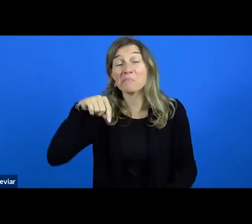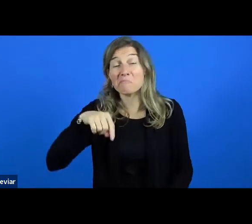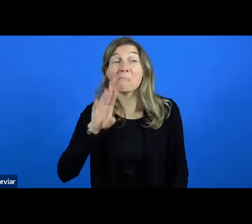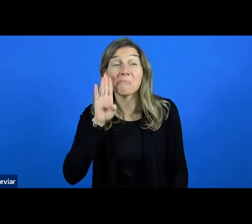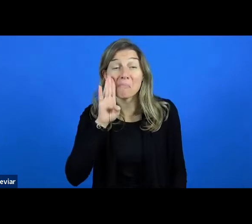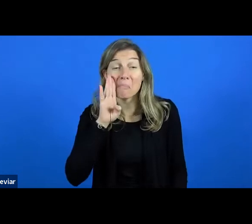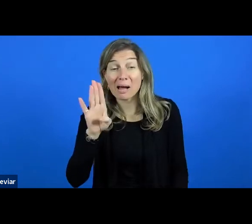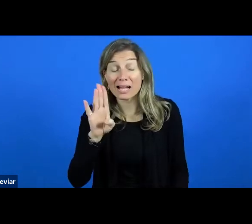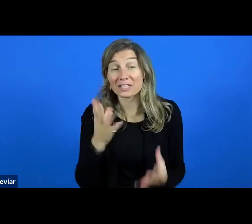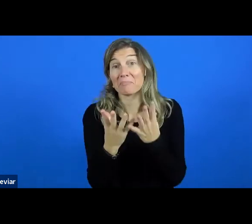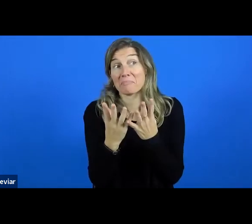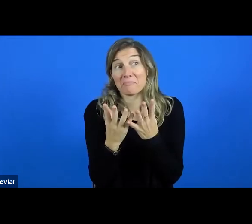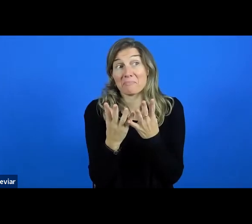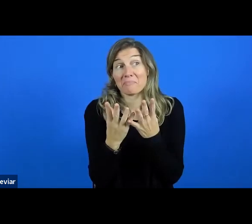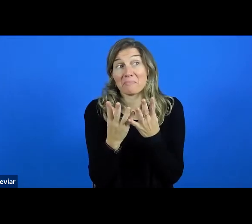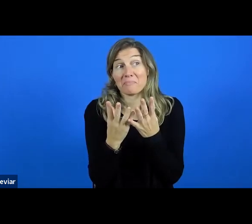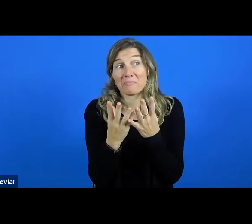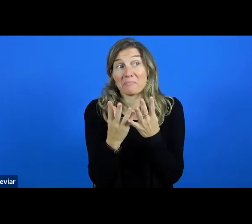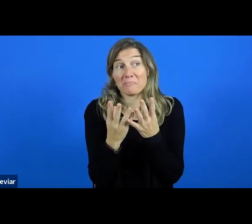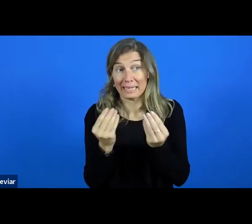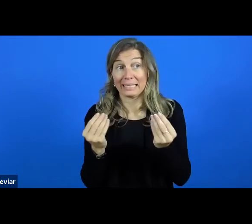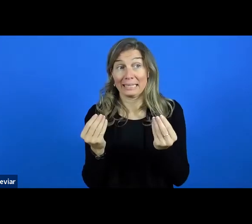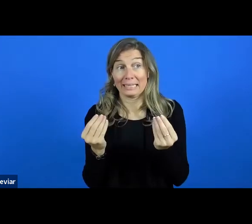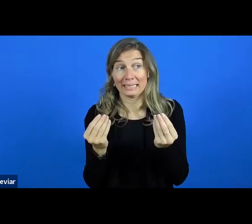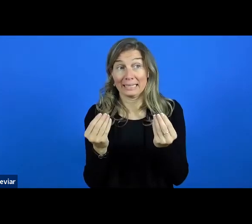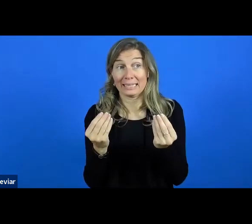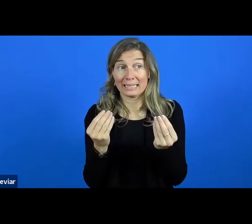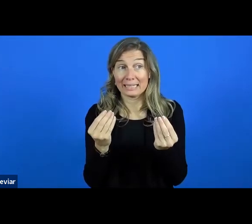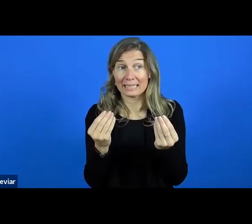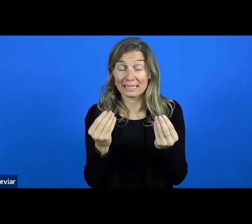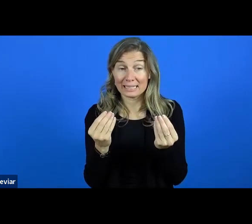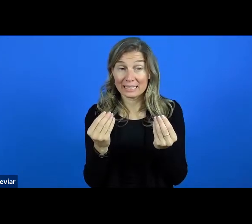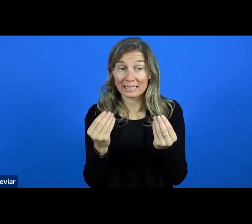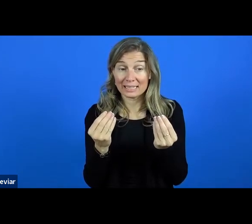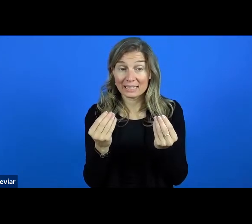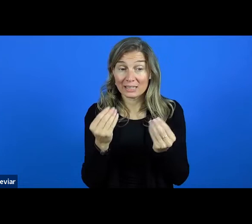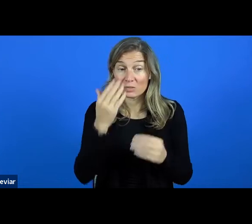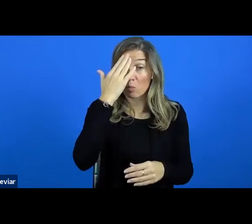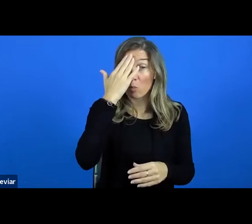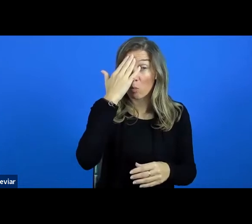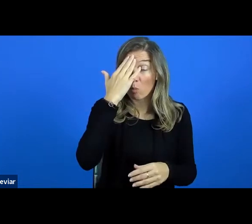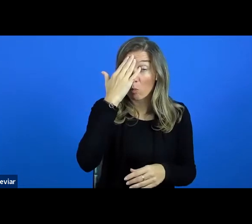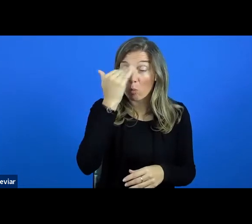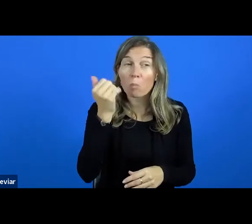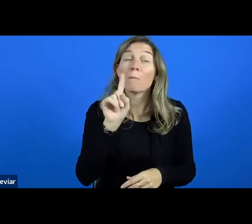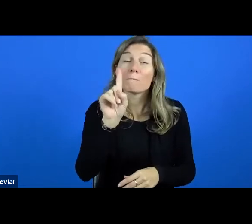I mean this number of course, how many complaints is one thing and how many investigations another thing